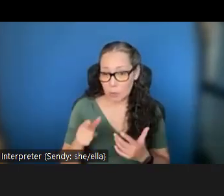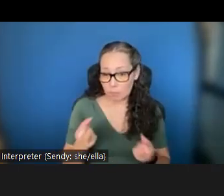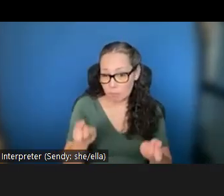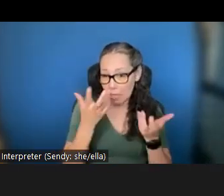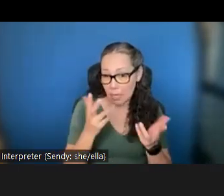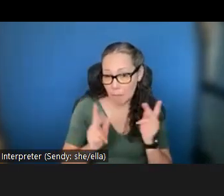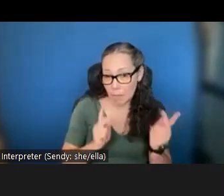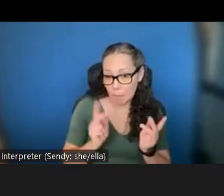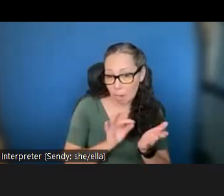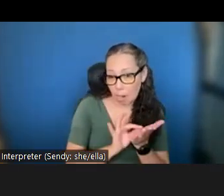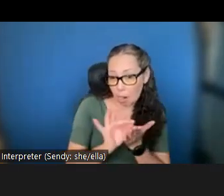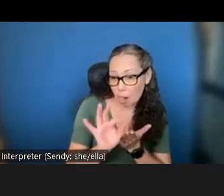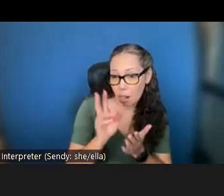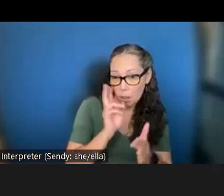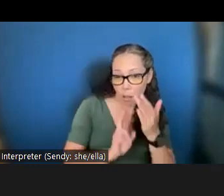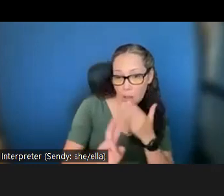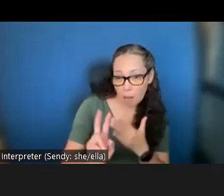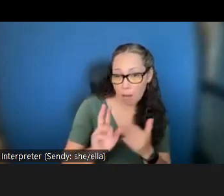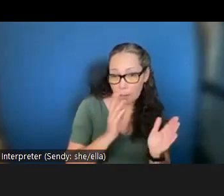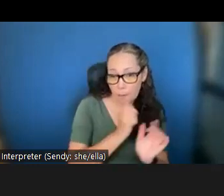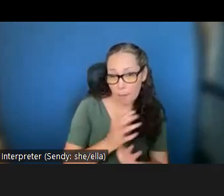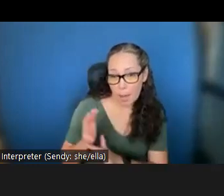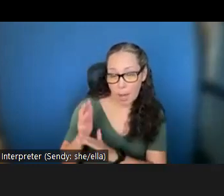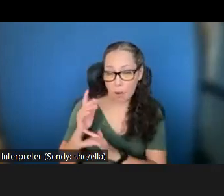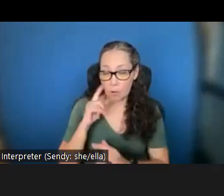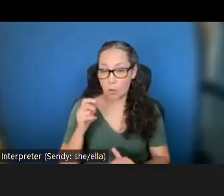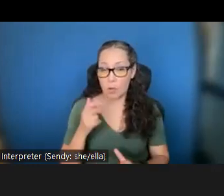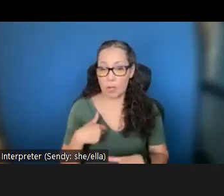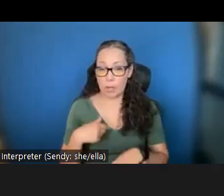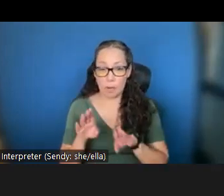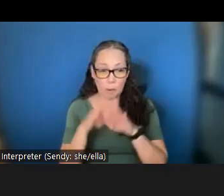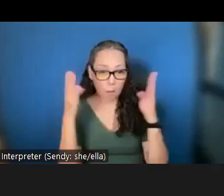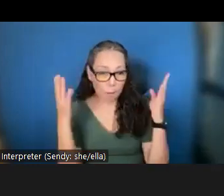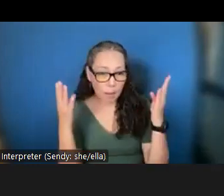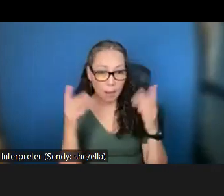be here so opening it up to the group just to get some feedback and thoughts uh around those